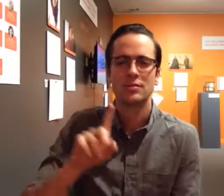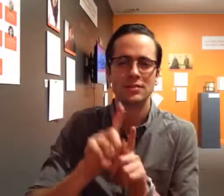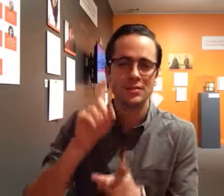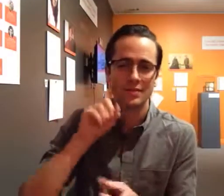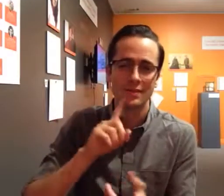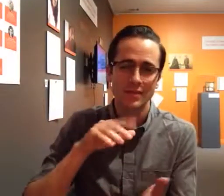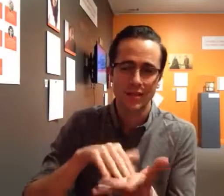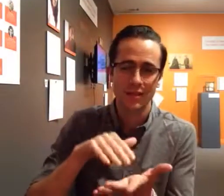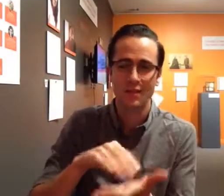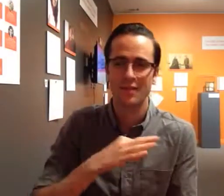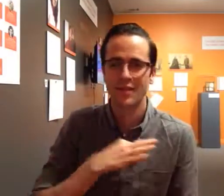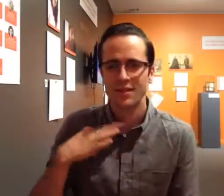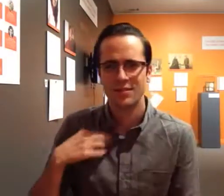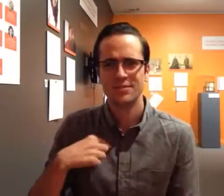as a Deaf Studies faculty member.